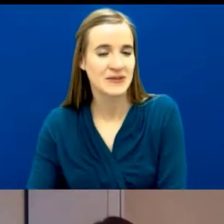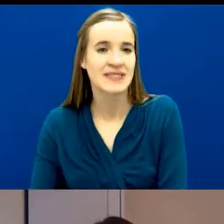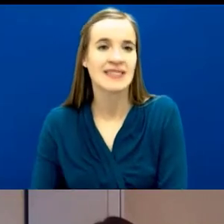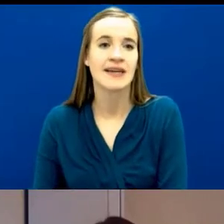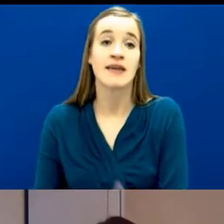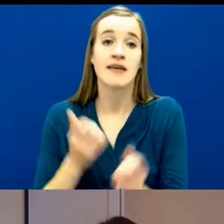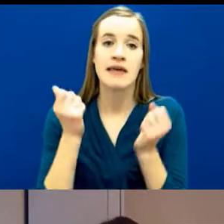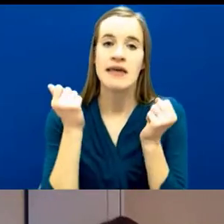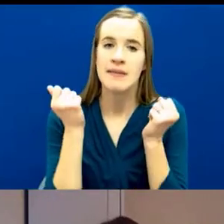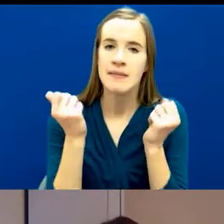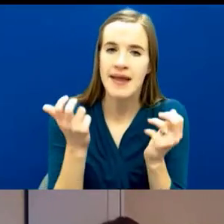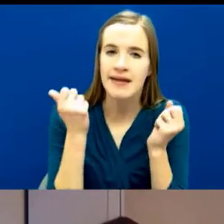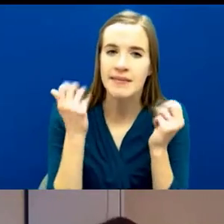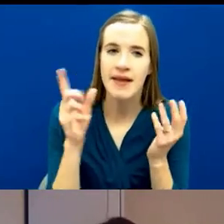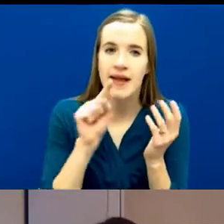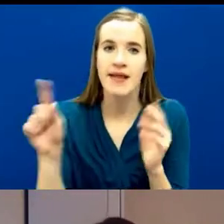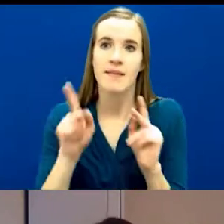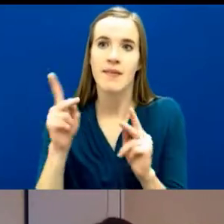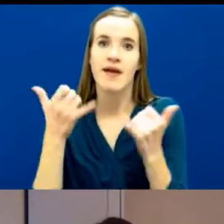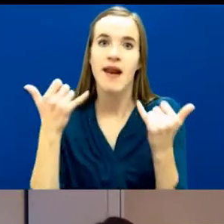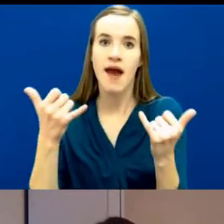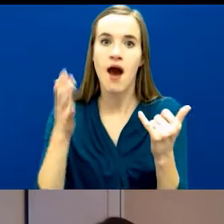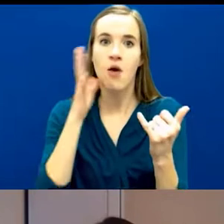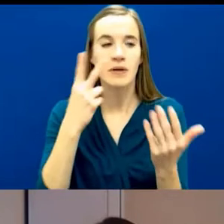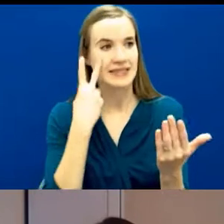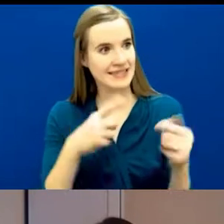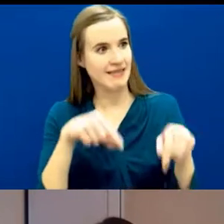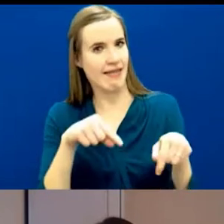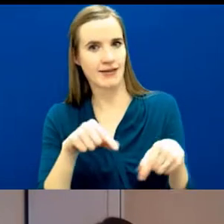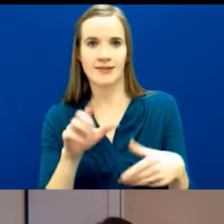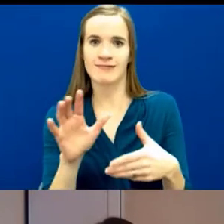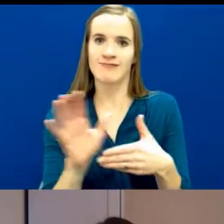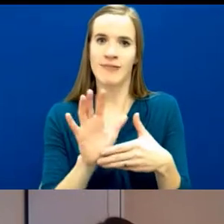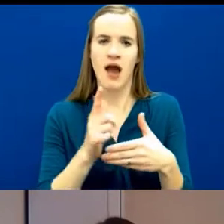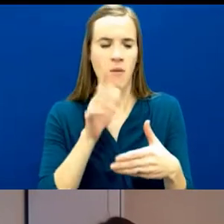will hear about the book that haven't otherwise before today. You can get it